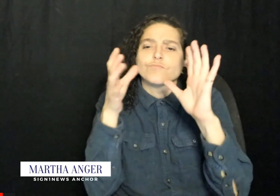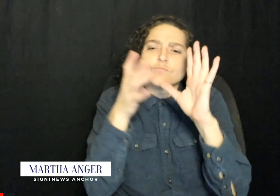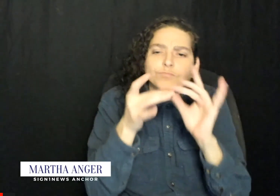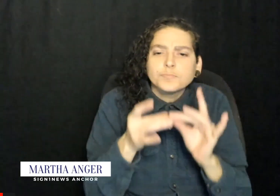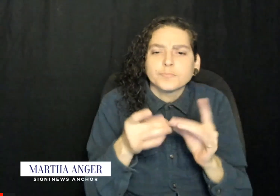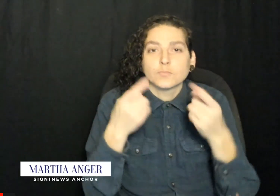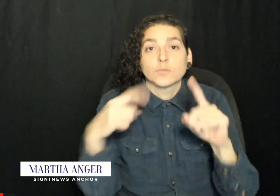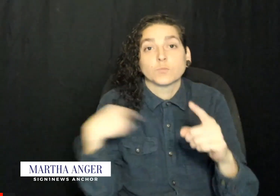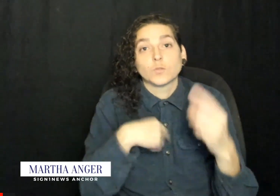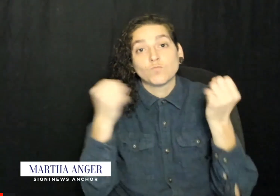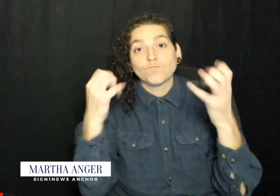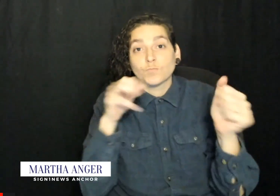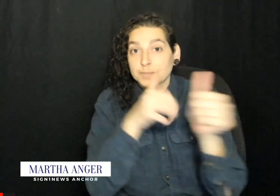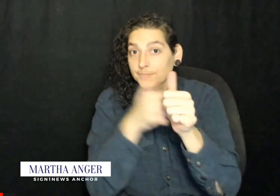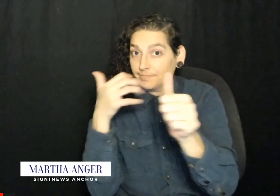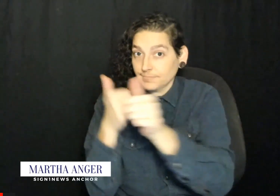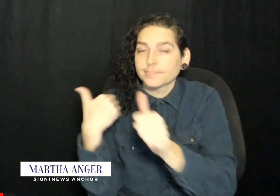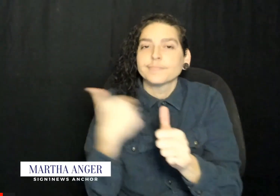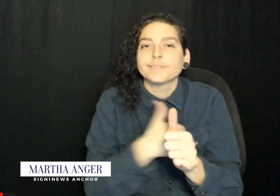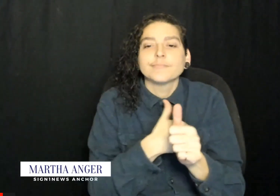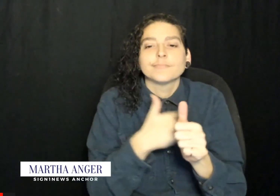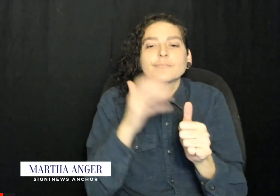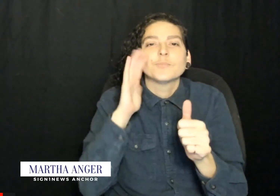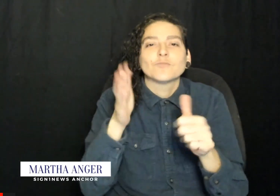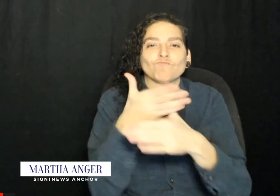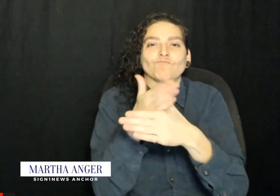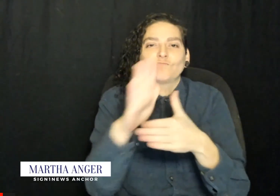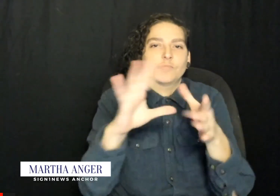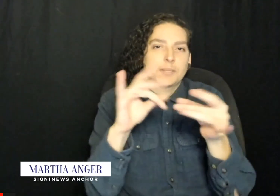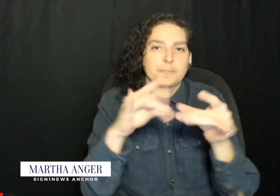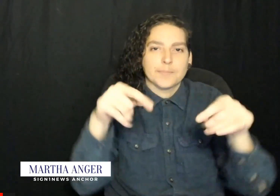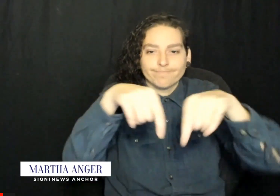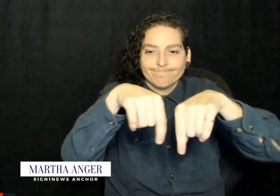if you post an interesting comment during this update we may add it at the bottom of the screen